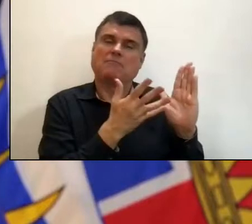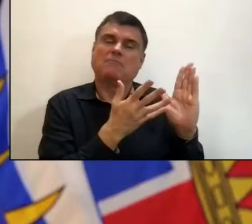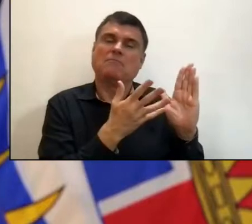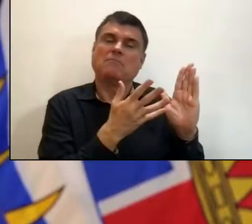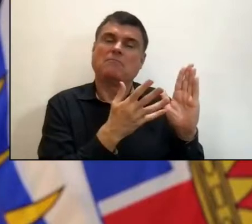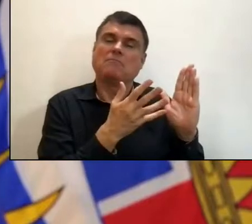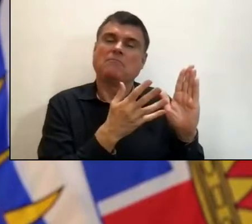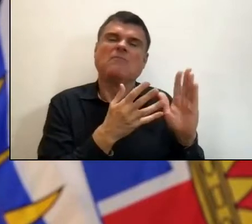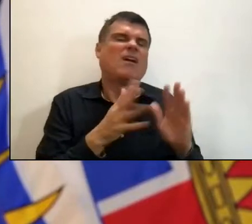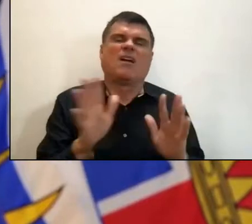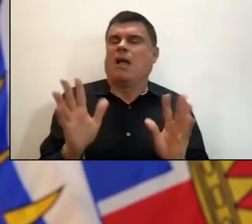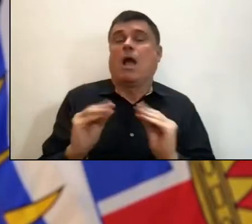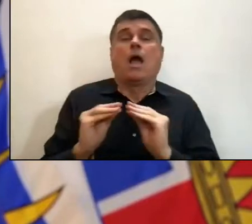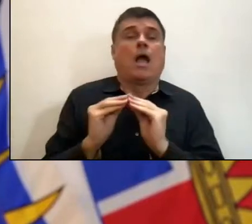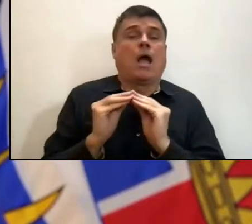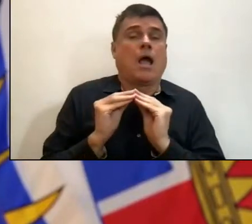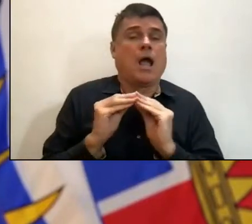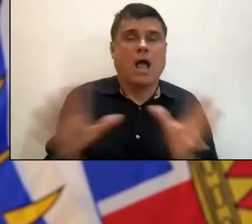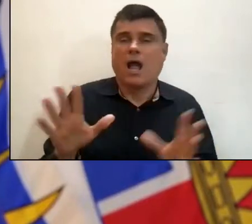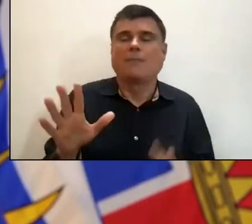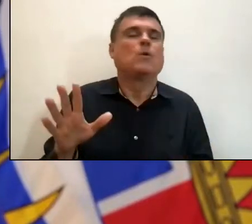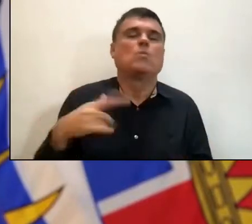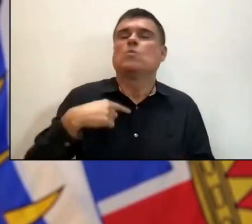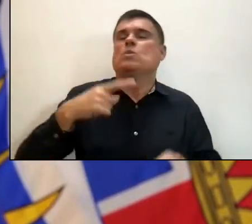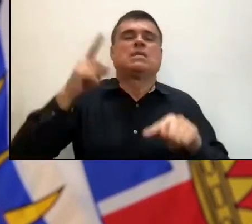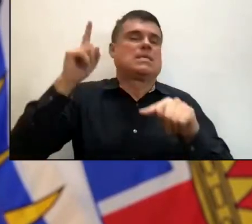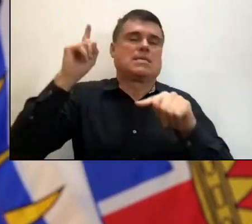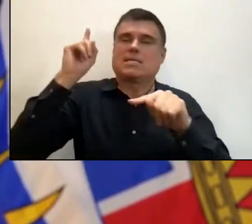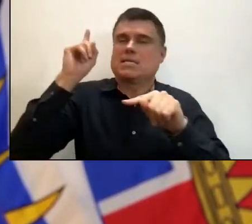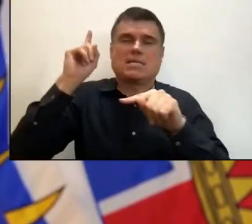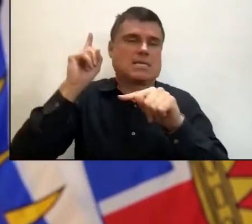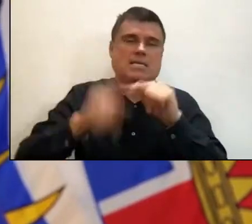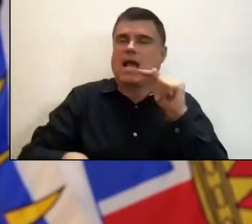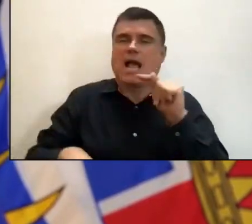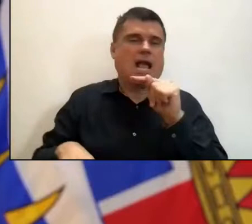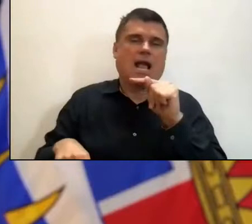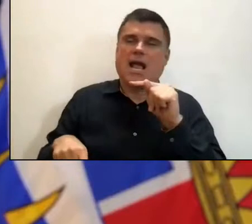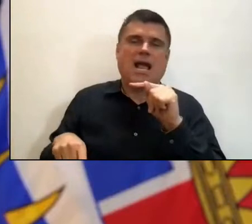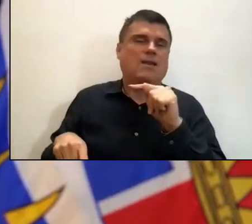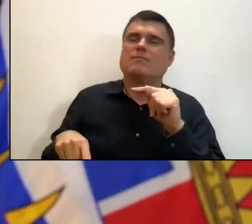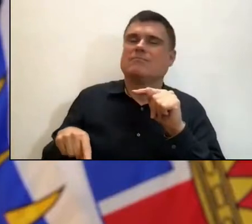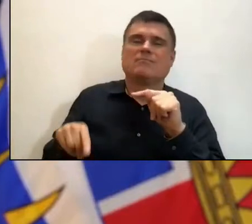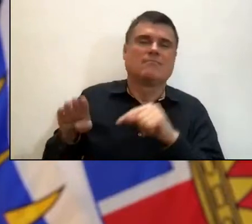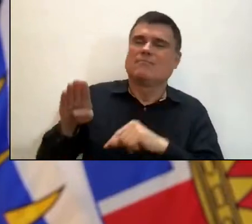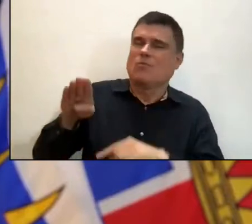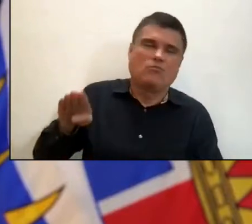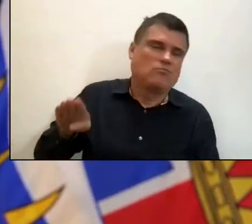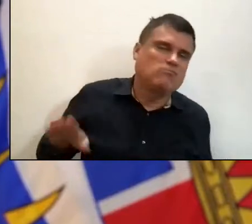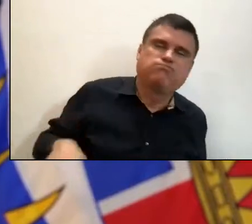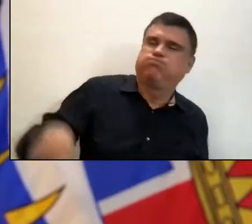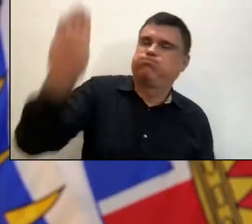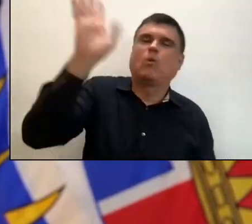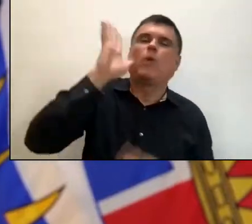recover from it if it continued in the way it was going.